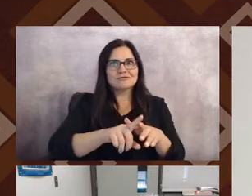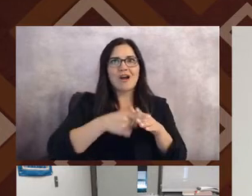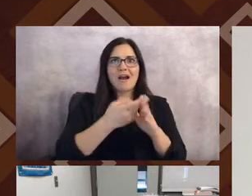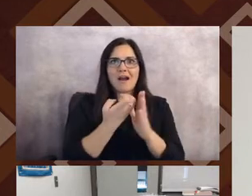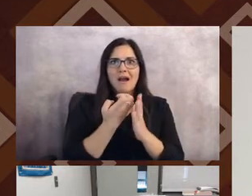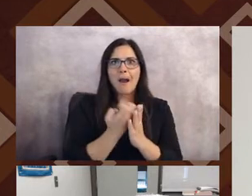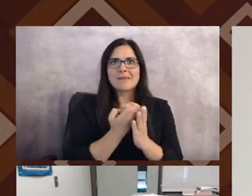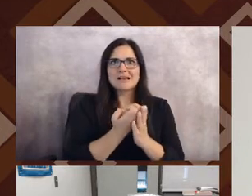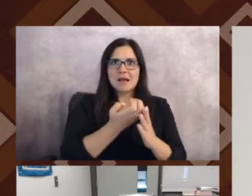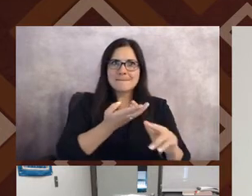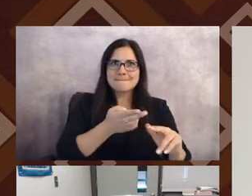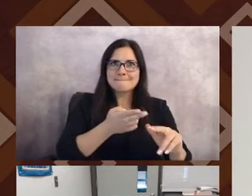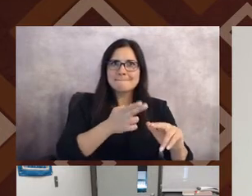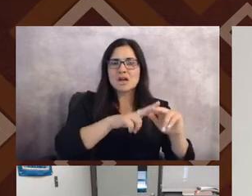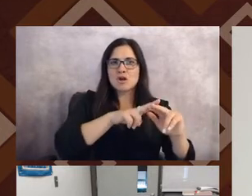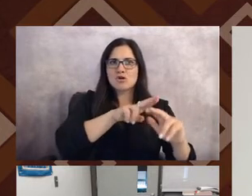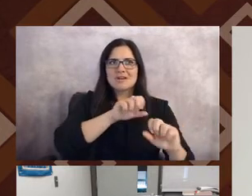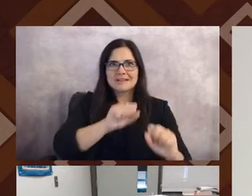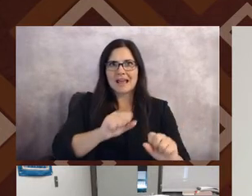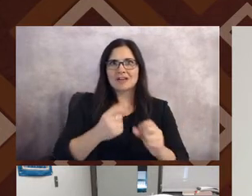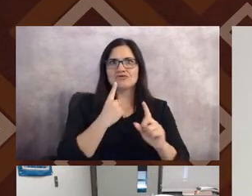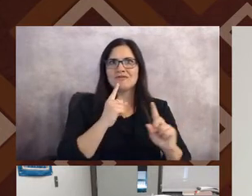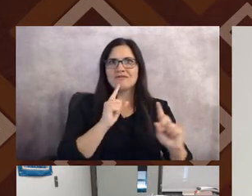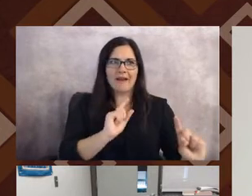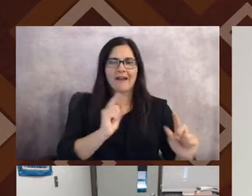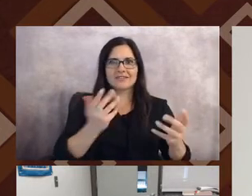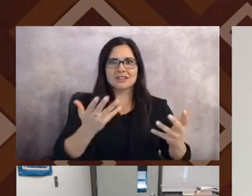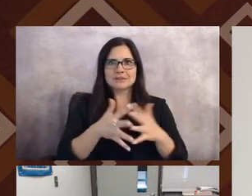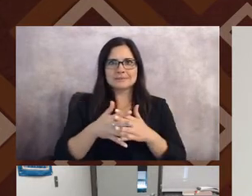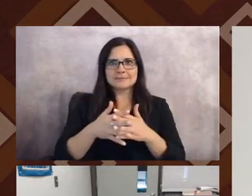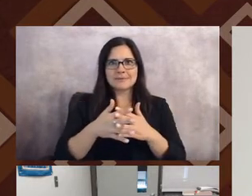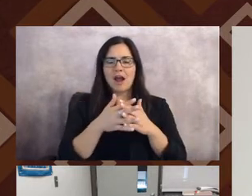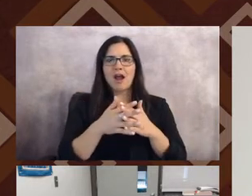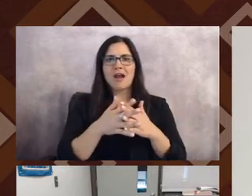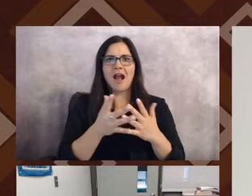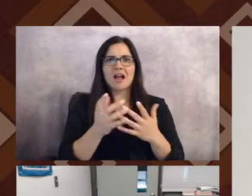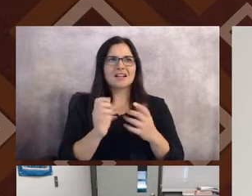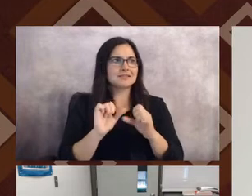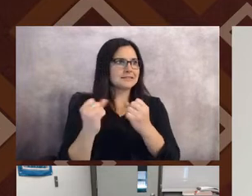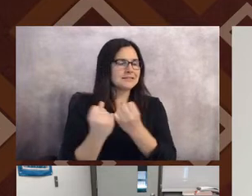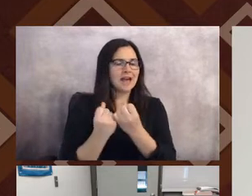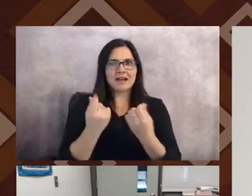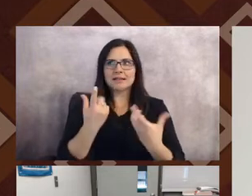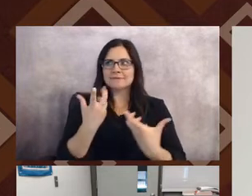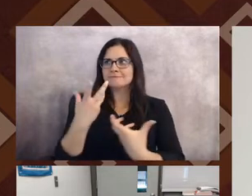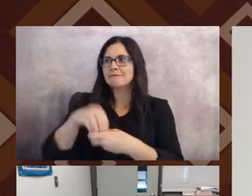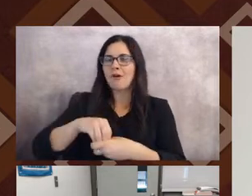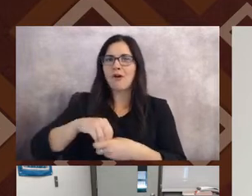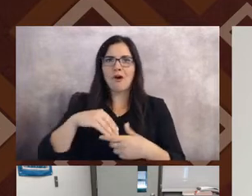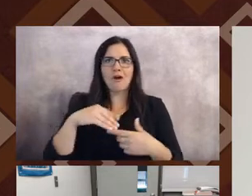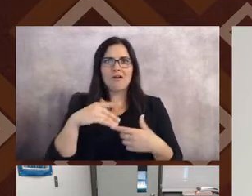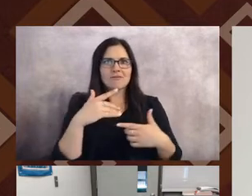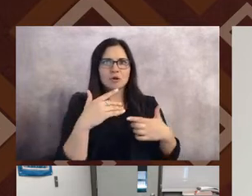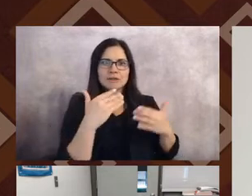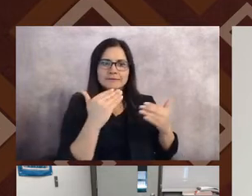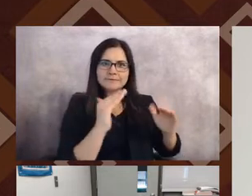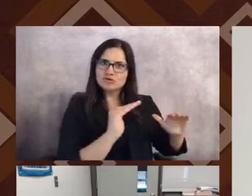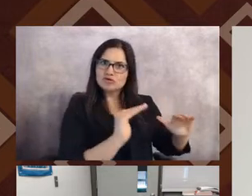into American society as a as a means of making money so that their children could thrive in this country.